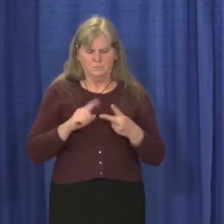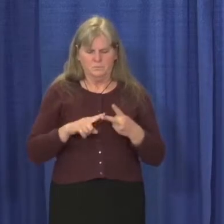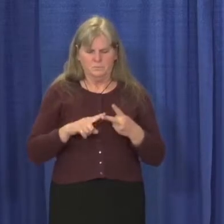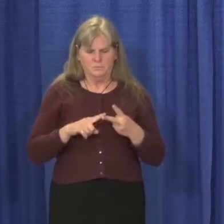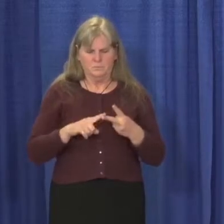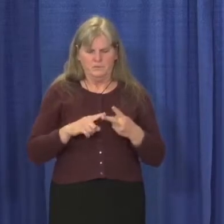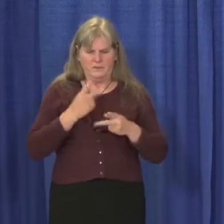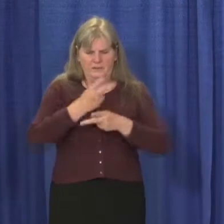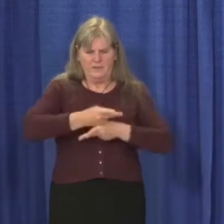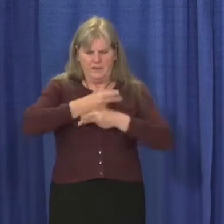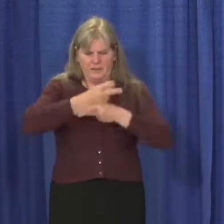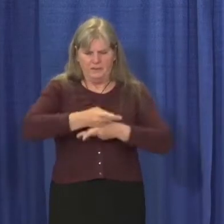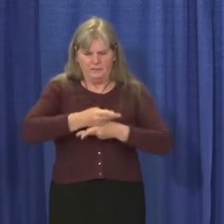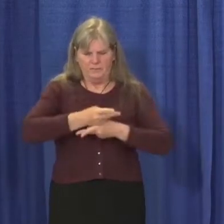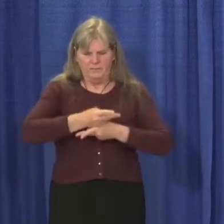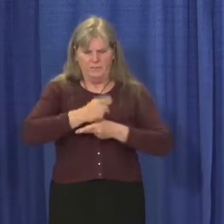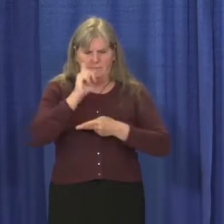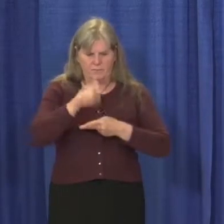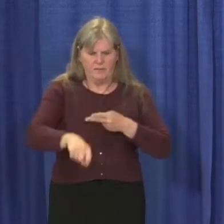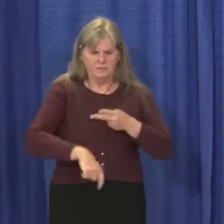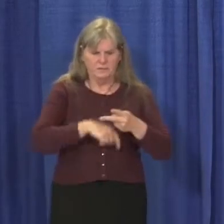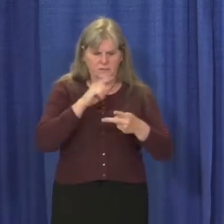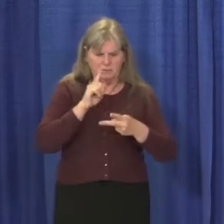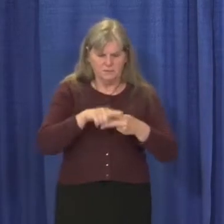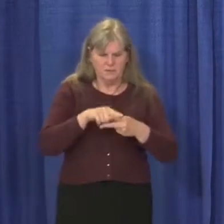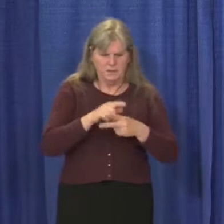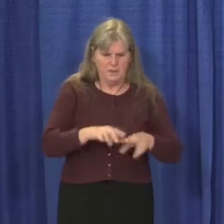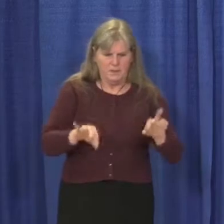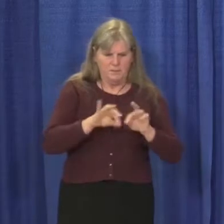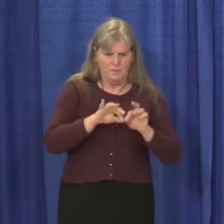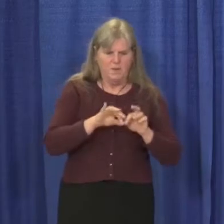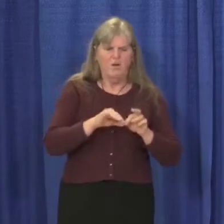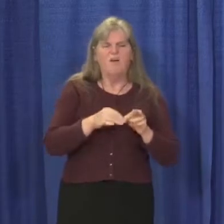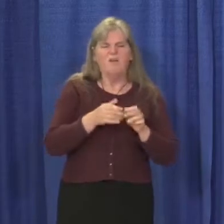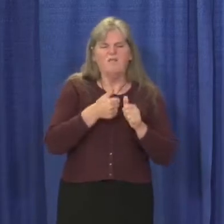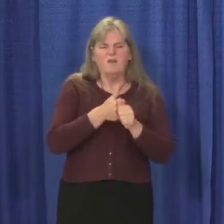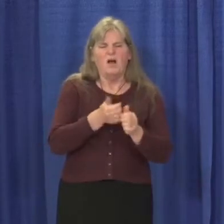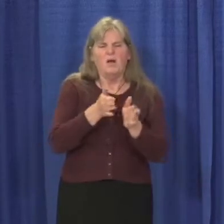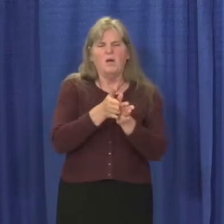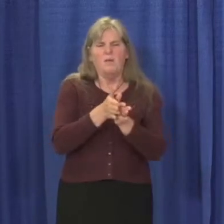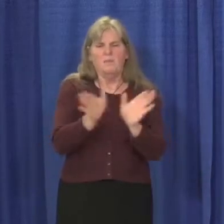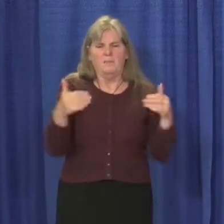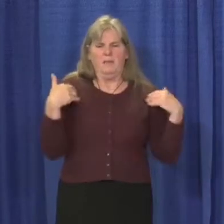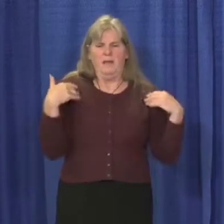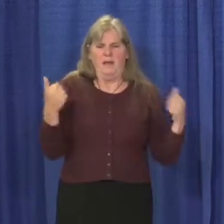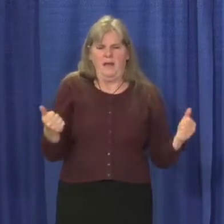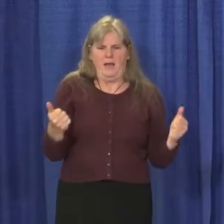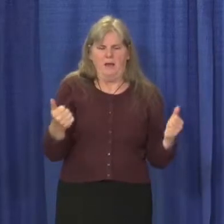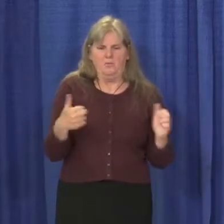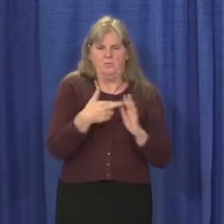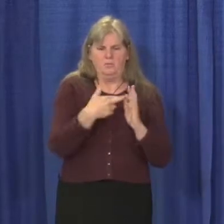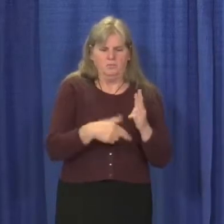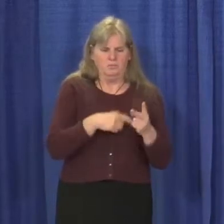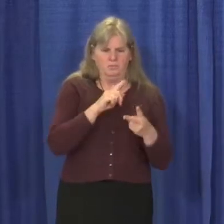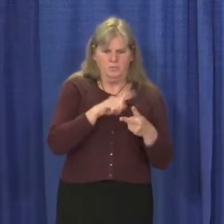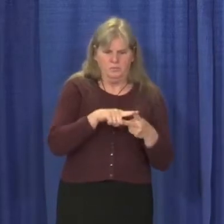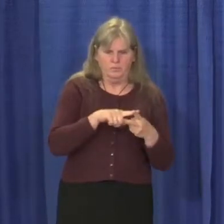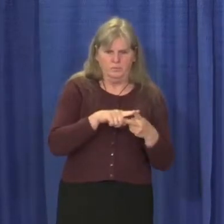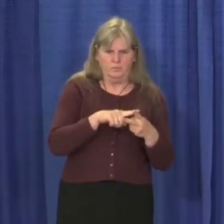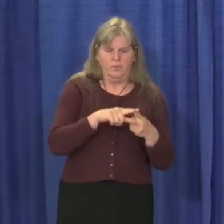pharaohs caution required and it's still important to follow other public health advice with the news we might see the state